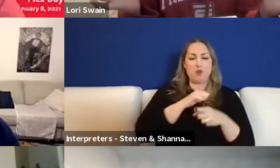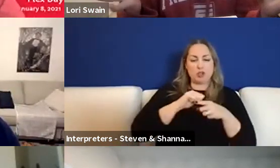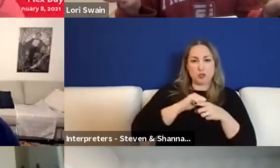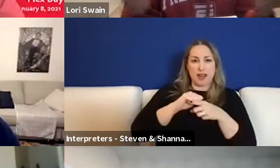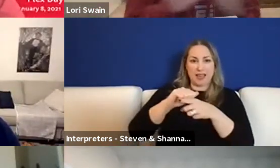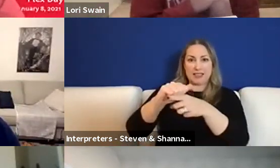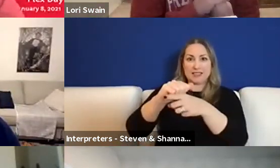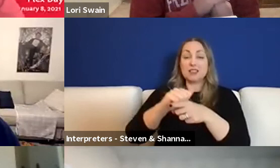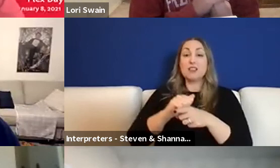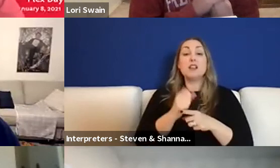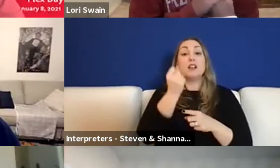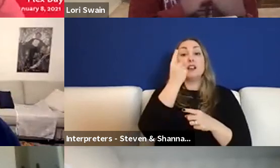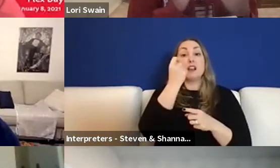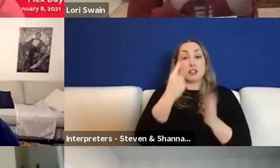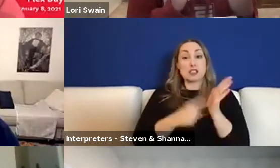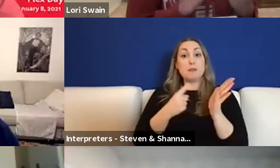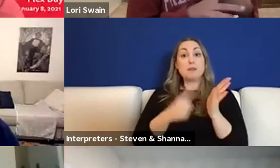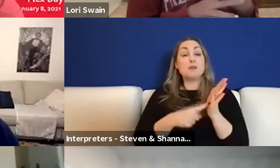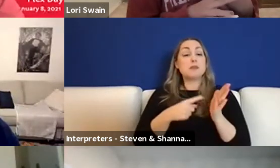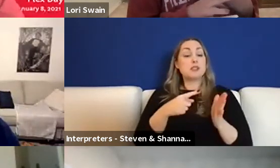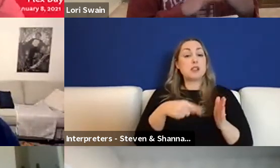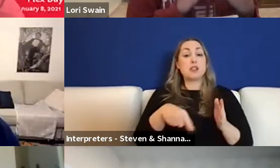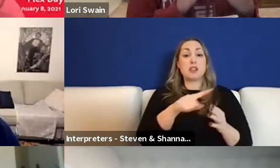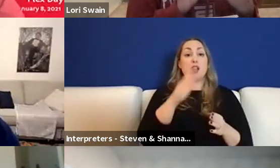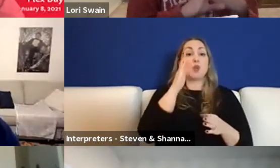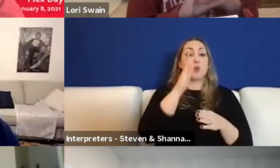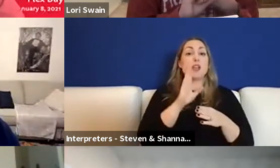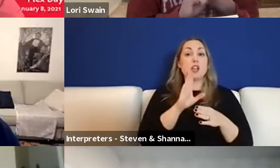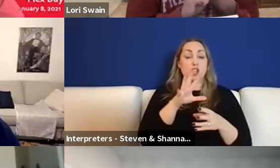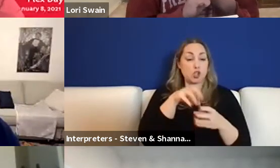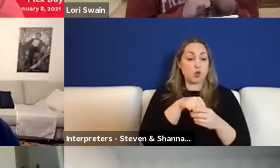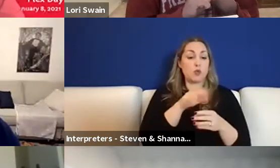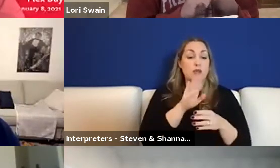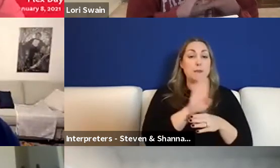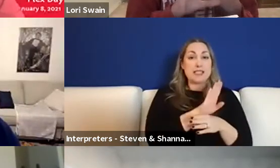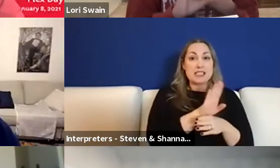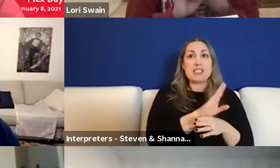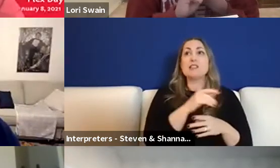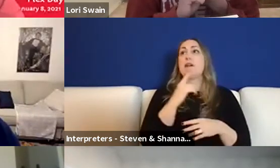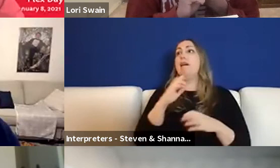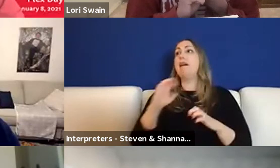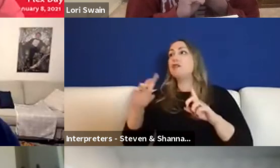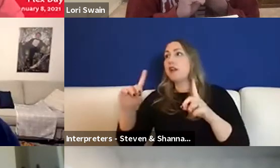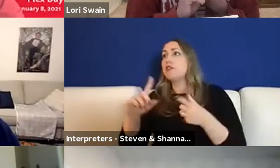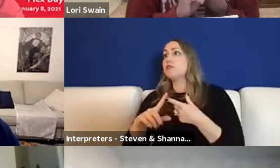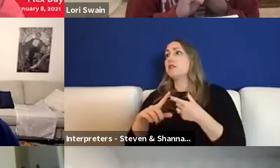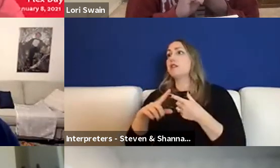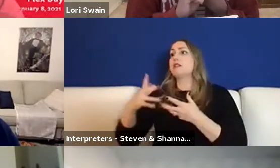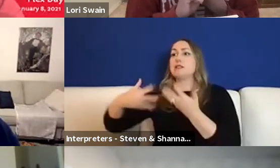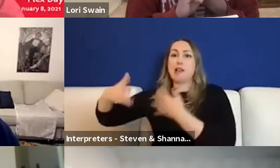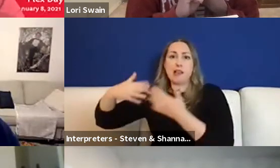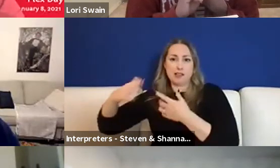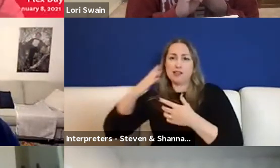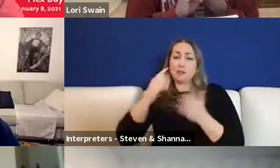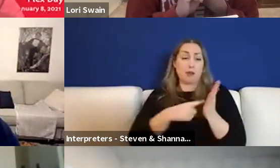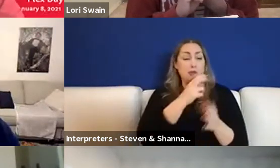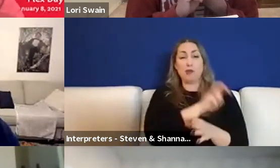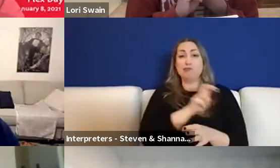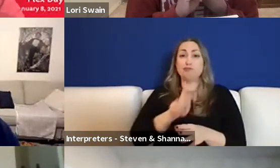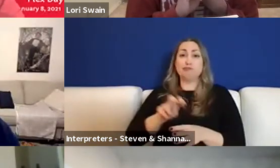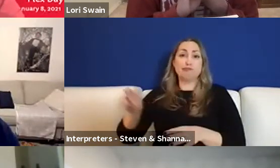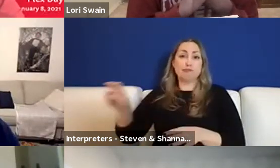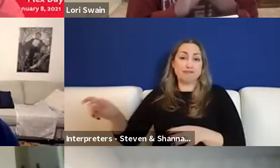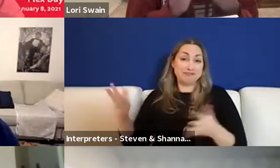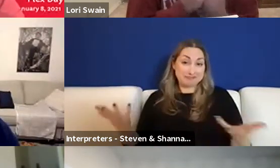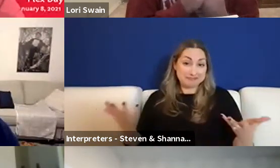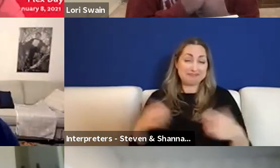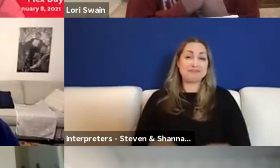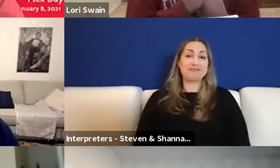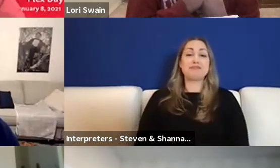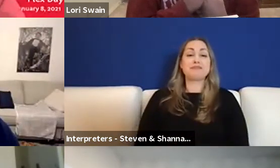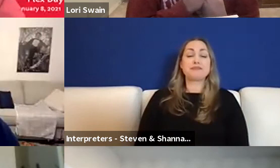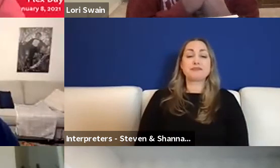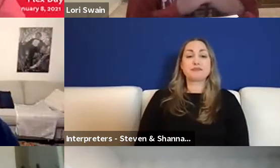pathways. So like our bt department is in business, culture, education, society, and also health and stem. So it is hard, I think,